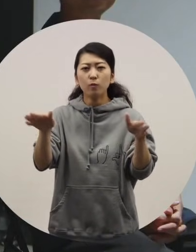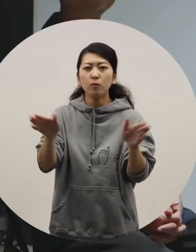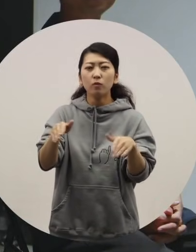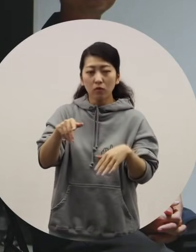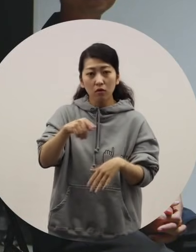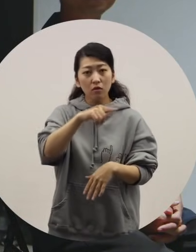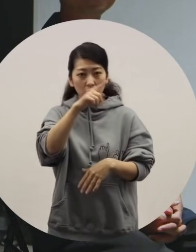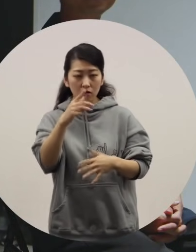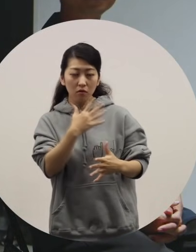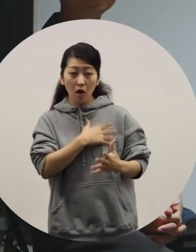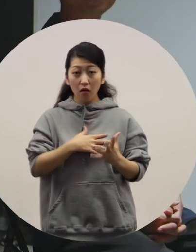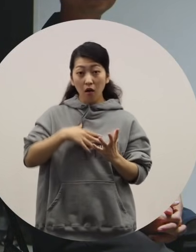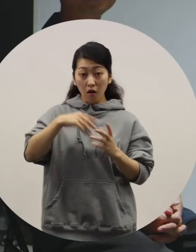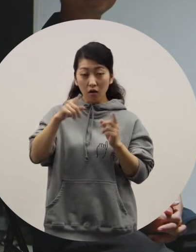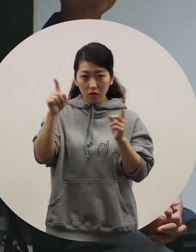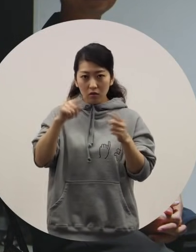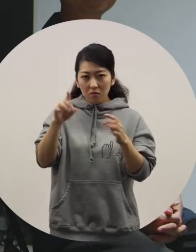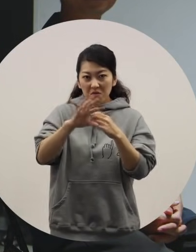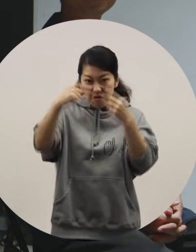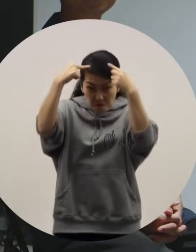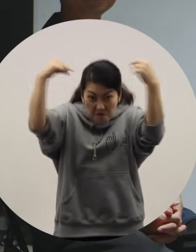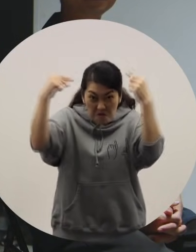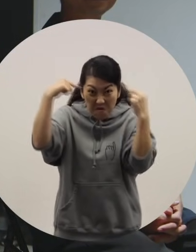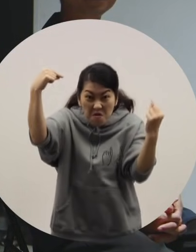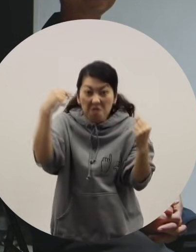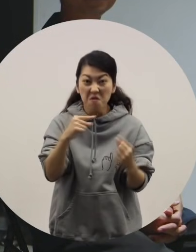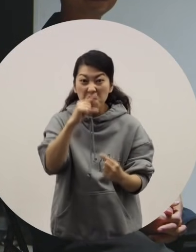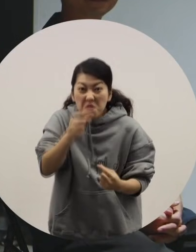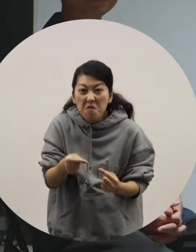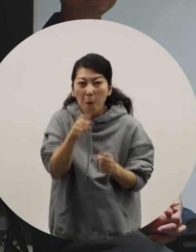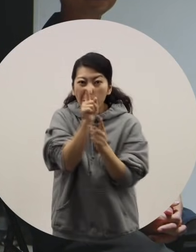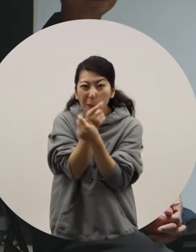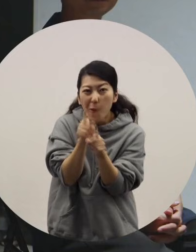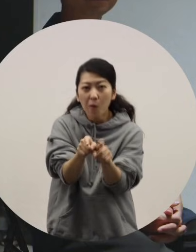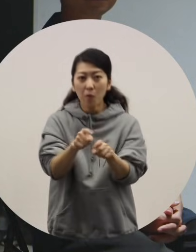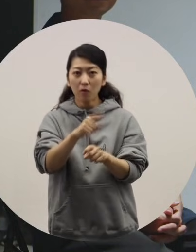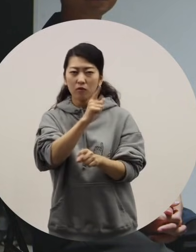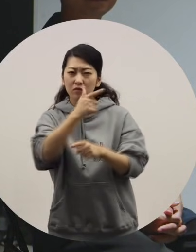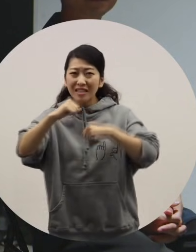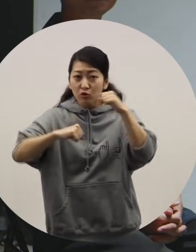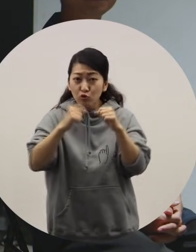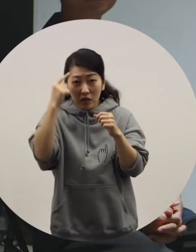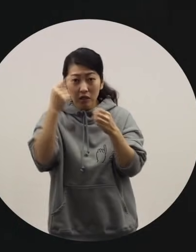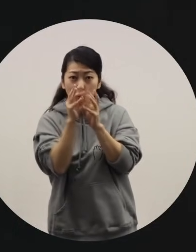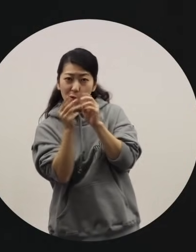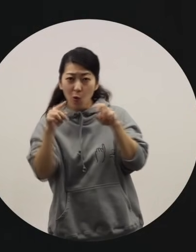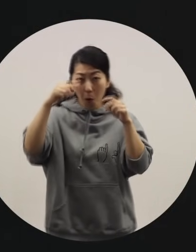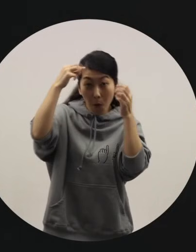I think the surface of their body is diverse and interesting.